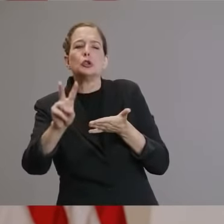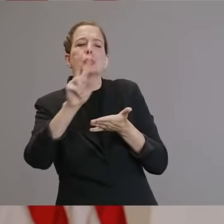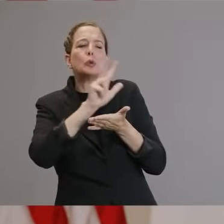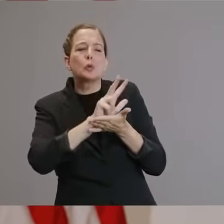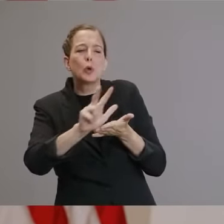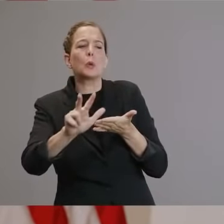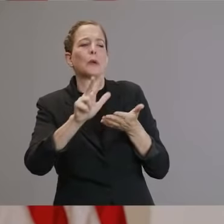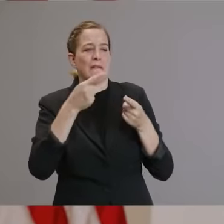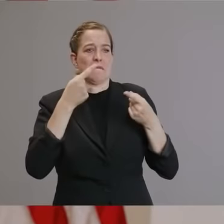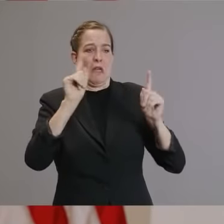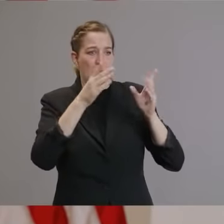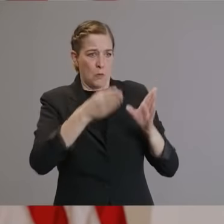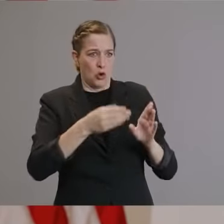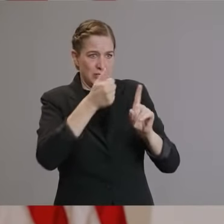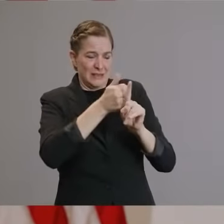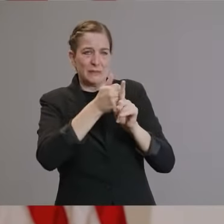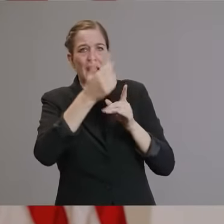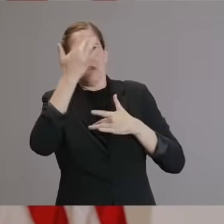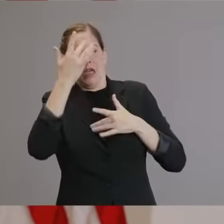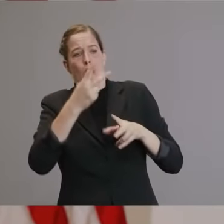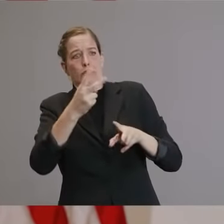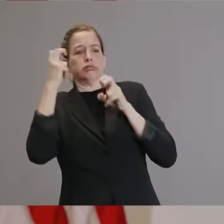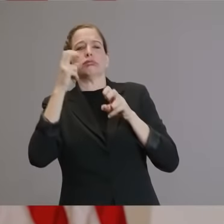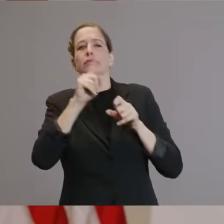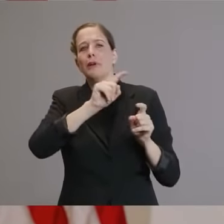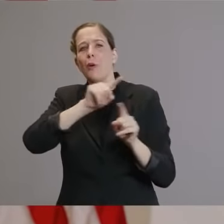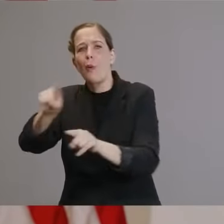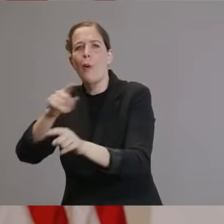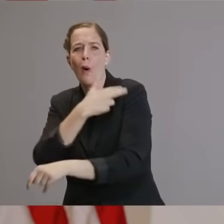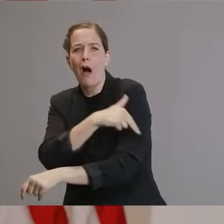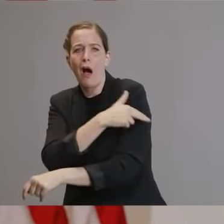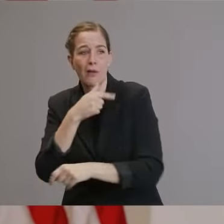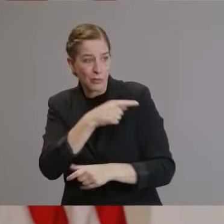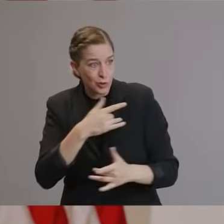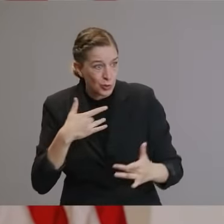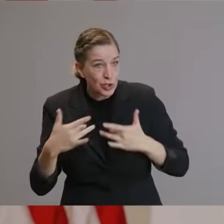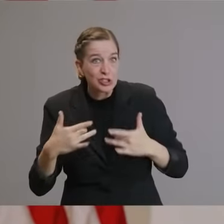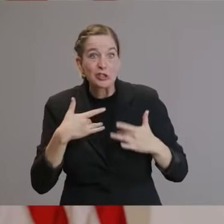ARE YOU CONCERNED THAT THE SURGE IN NEW CASES THAT WE ARE SEEING IS GOING TO HIT OUR HOSPITALS IN A WEEK OR TWO?